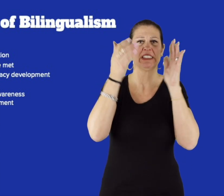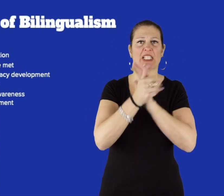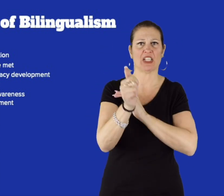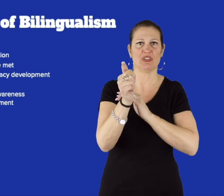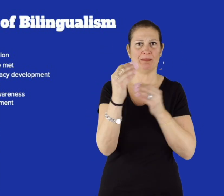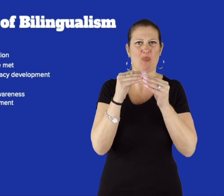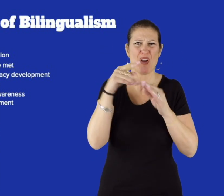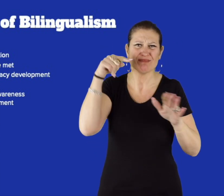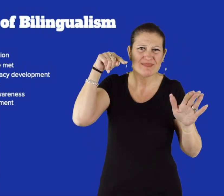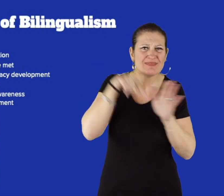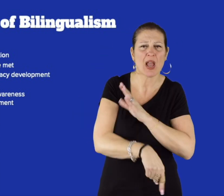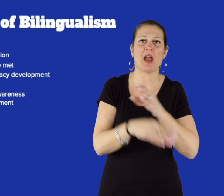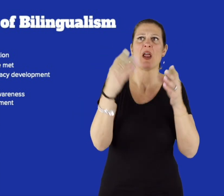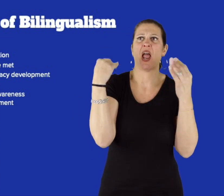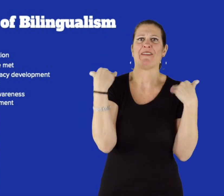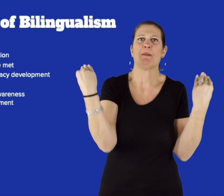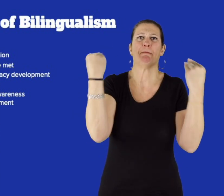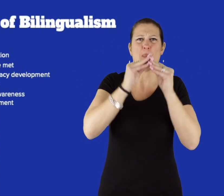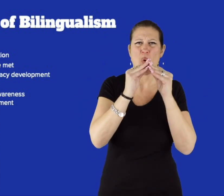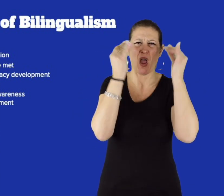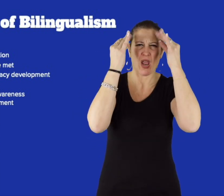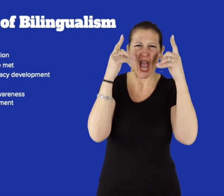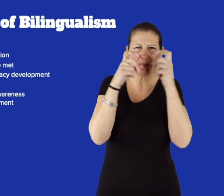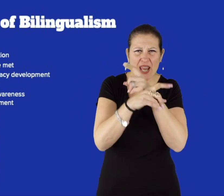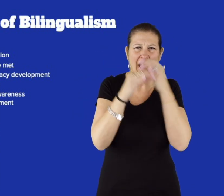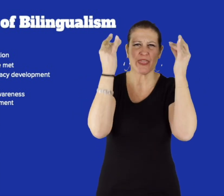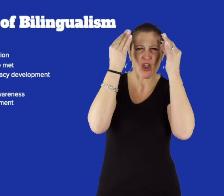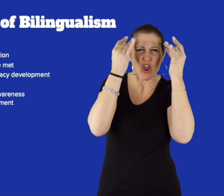Another benefit of bilingualism is that it promotes cognitive development